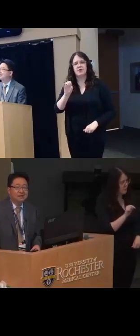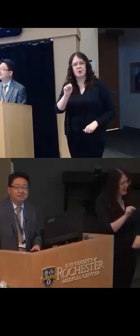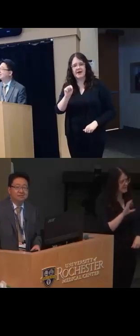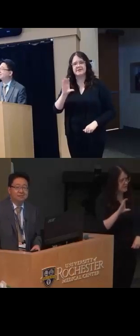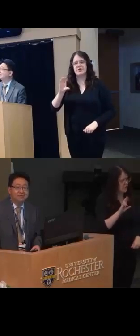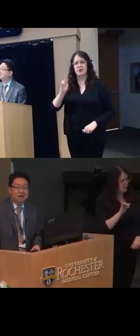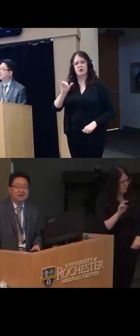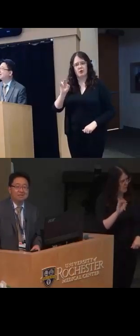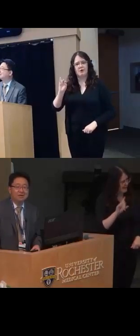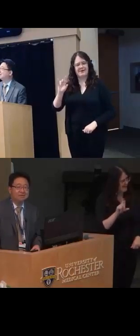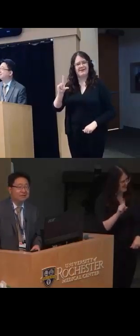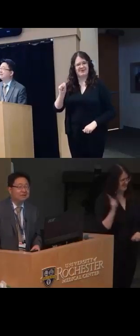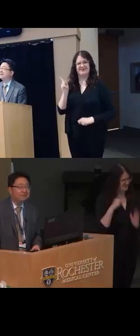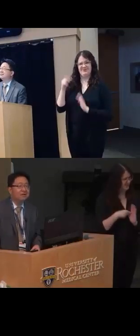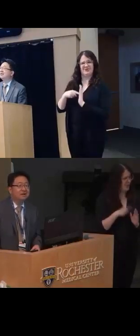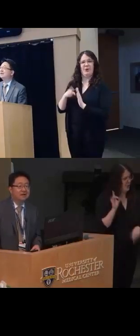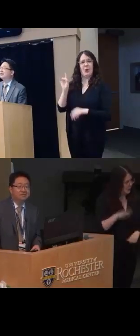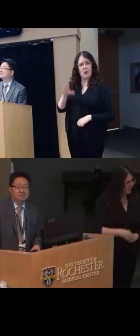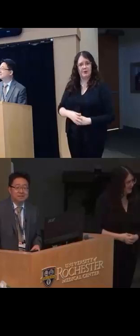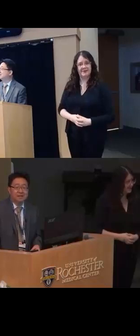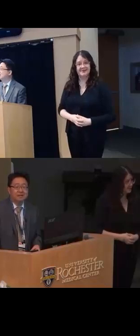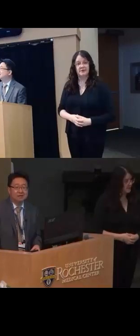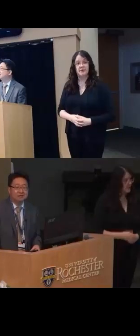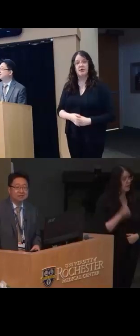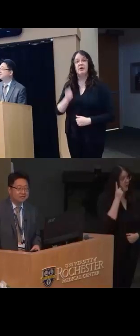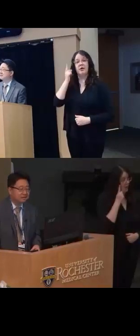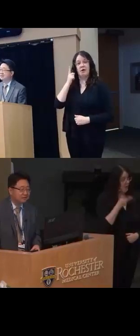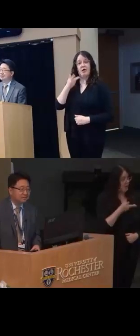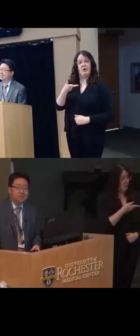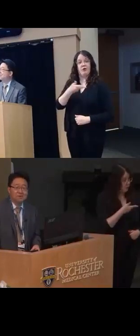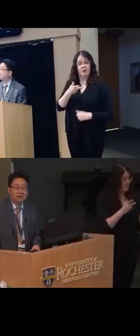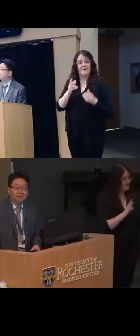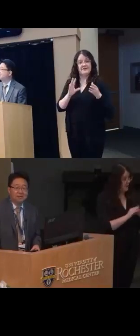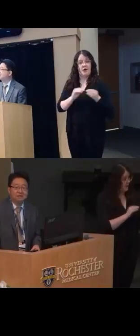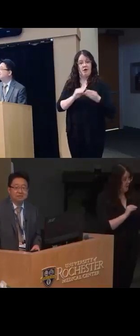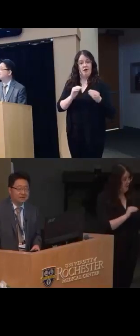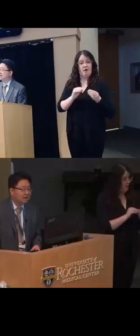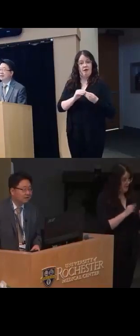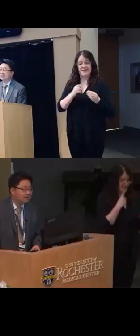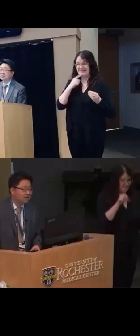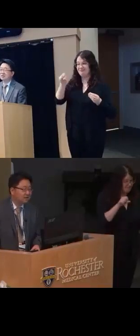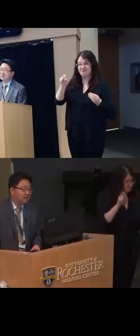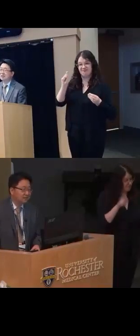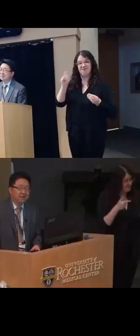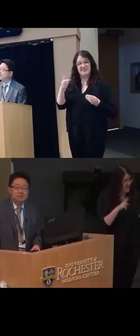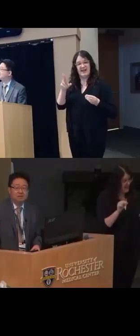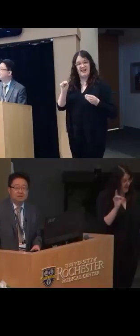now when we are arguing we didn't realize we'll be taking on this program into Psychiatry but